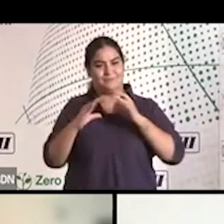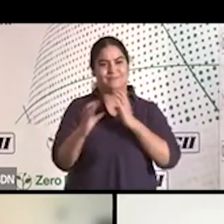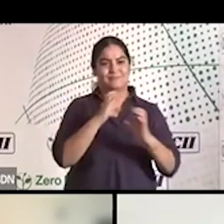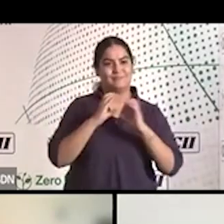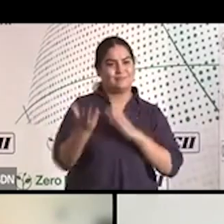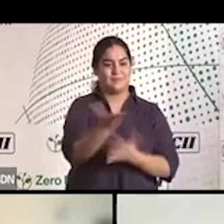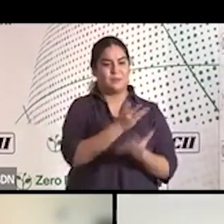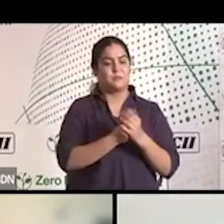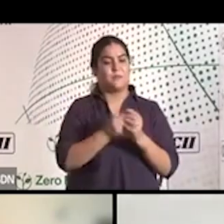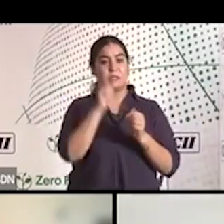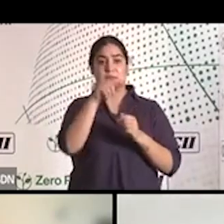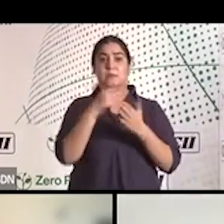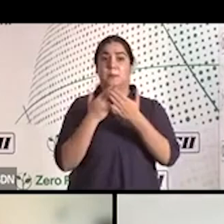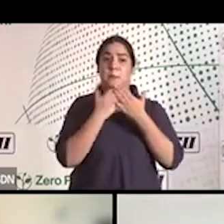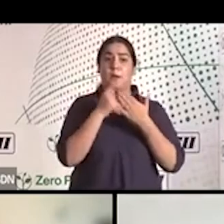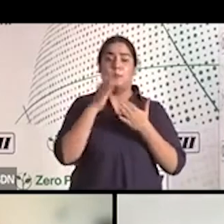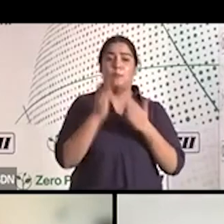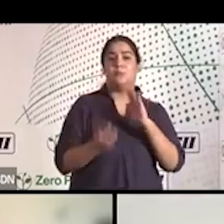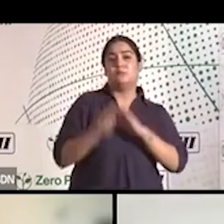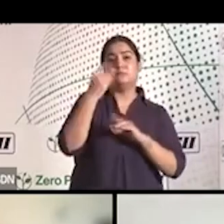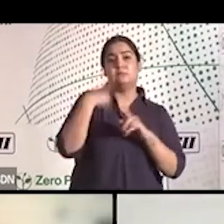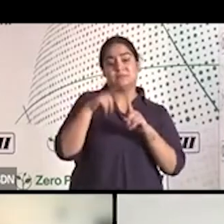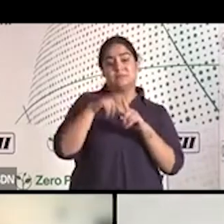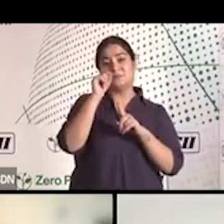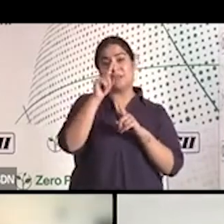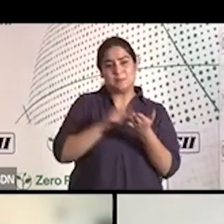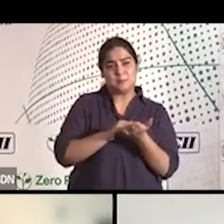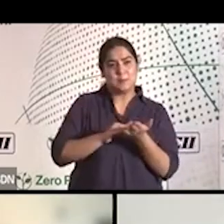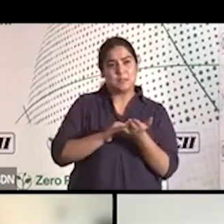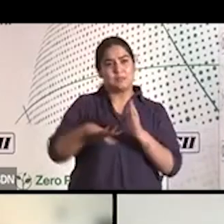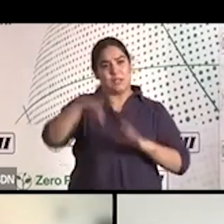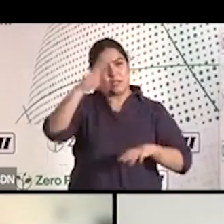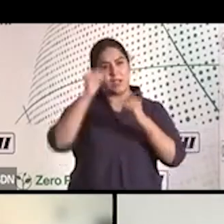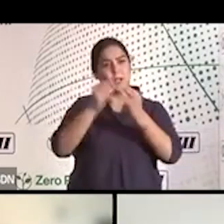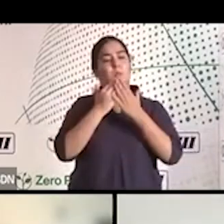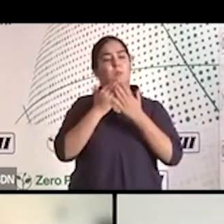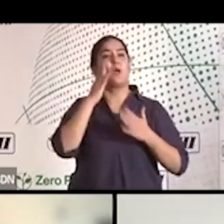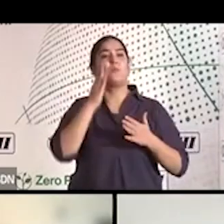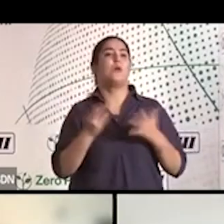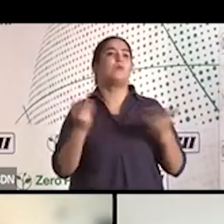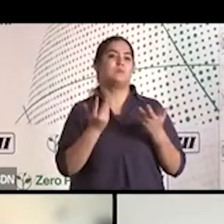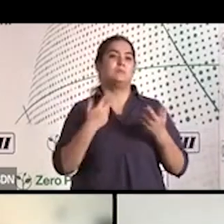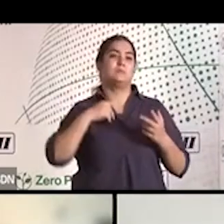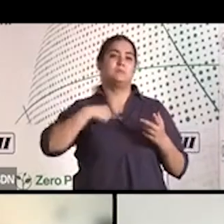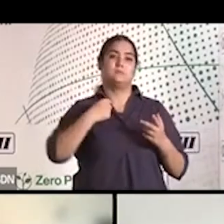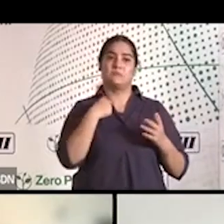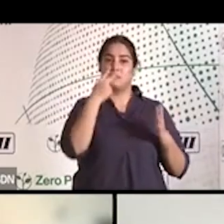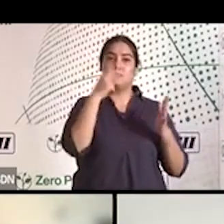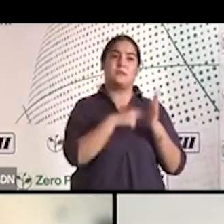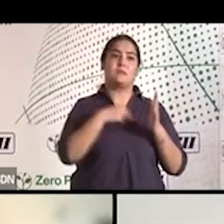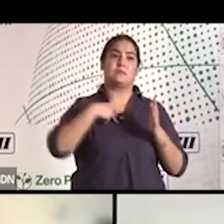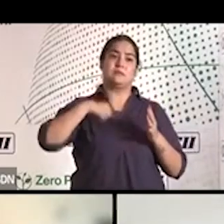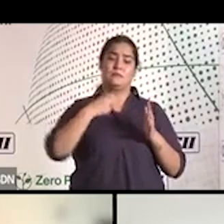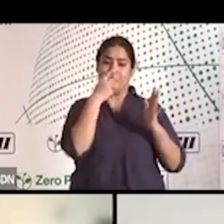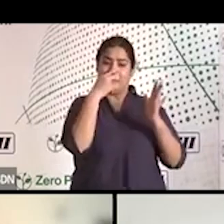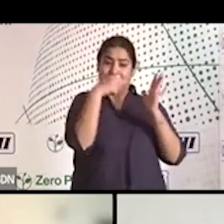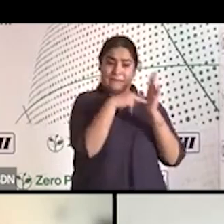education and foundational learning is so important. The entire piece that we are talking, which really enables